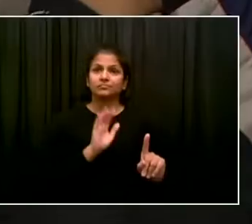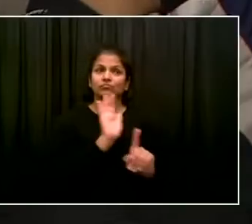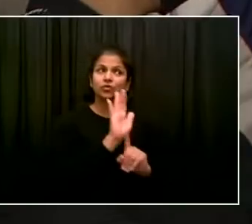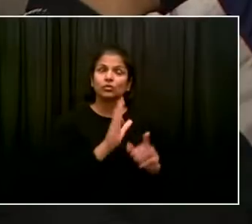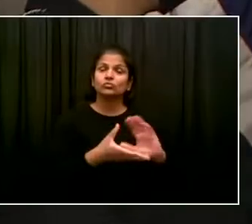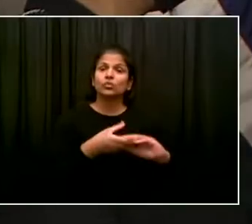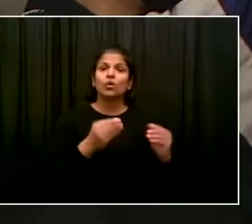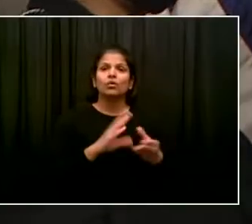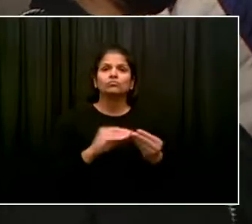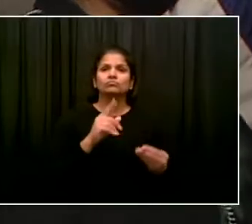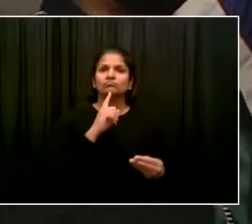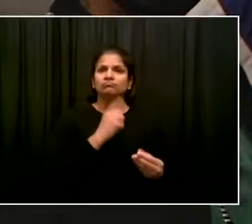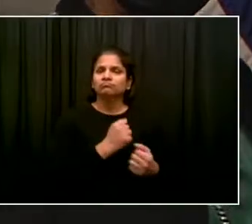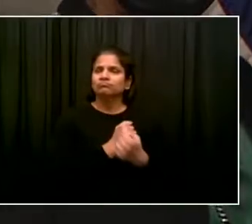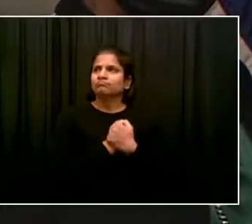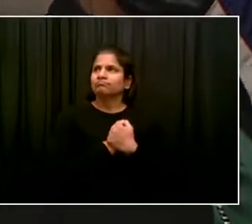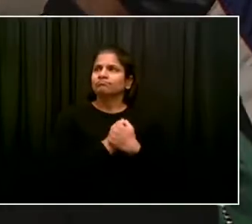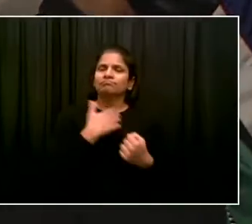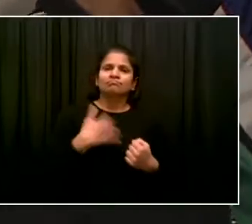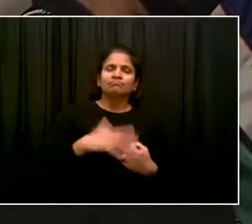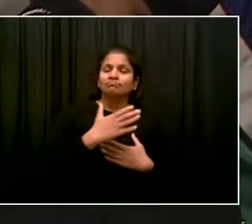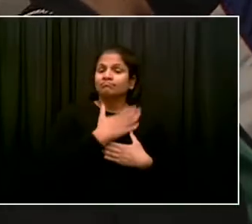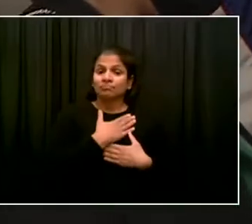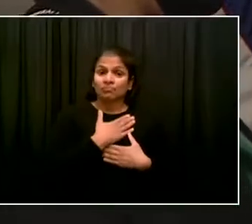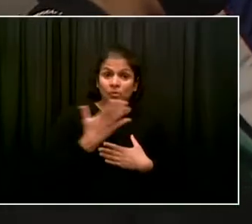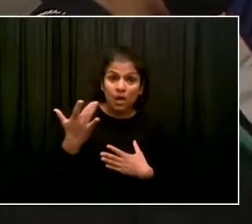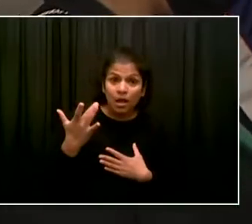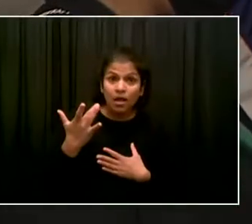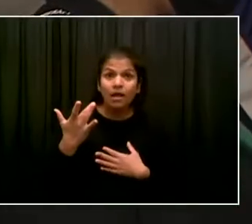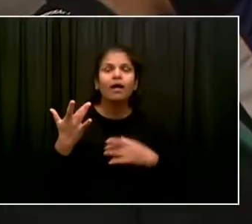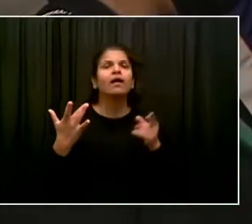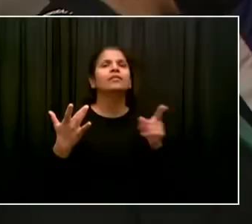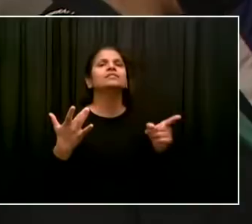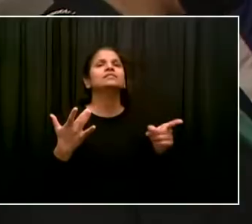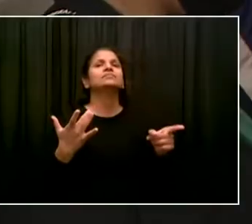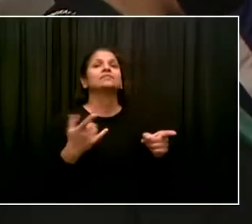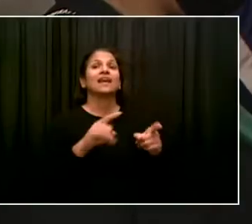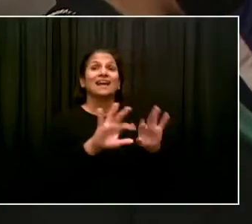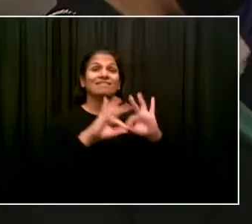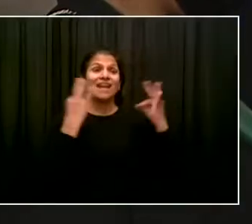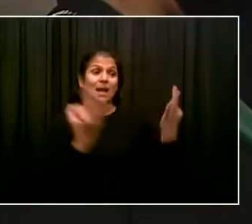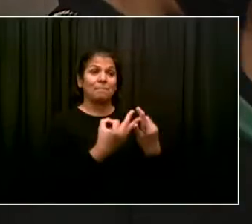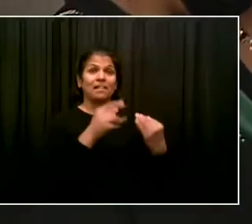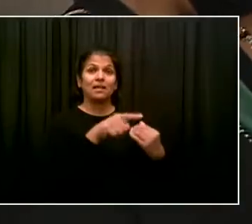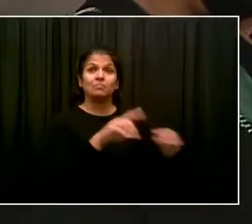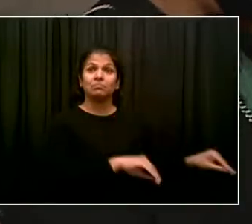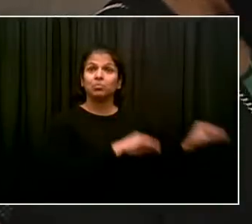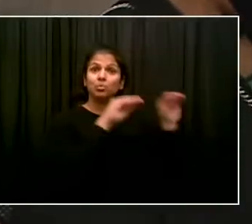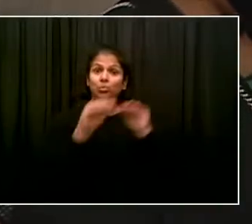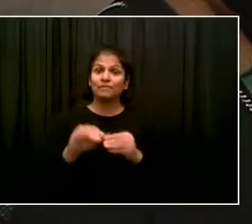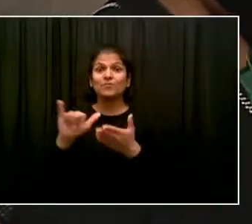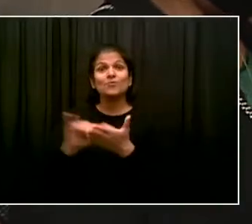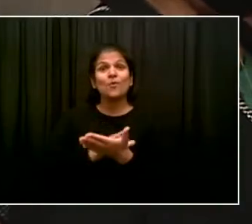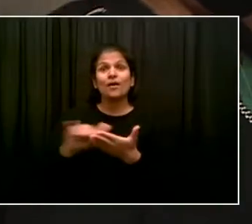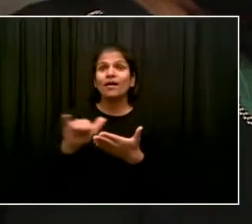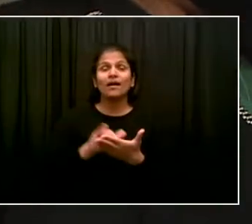LOVE UP OUT HER STORY IS SHE IS ANOTHER EXAMPLE OF PEOPLE CAME